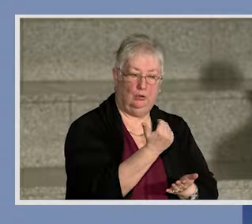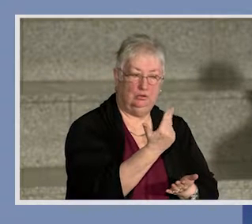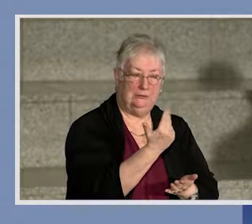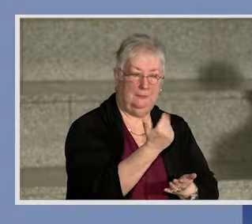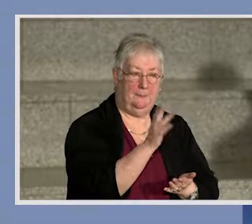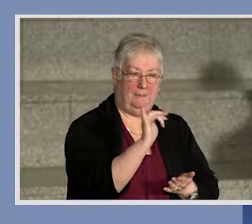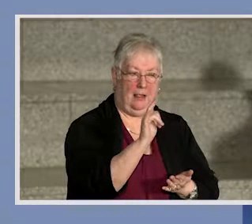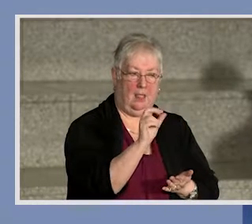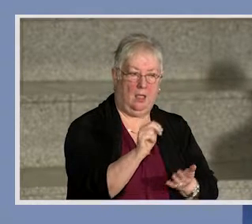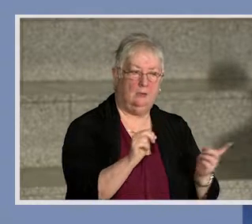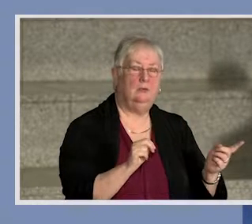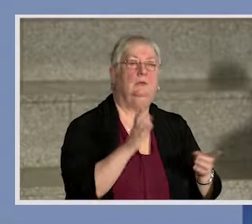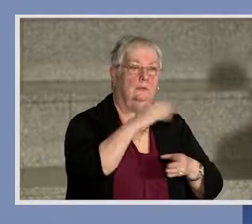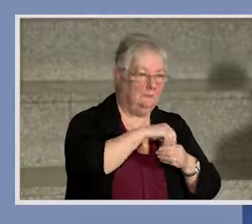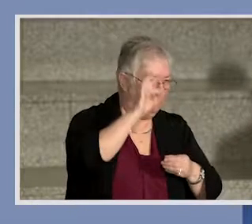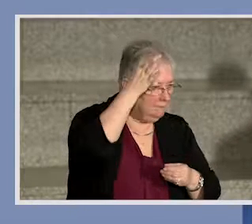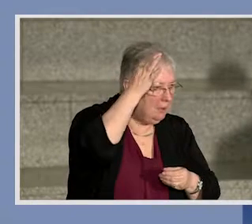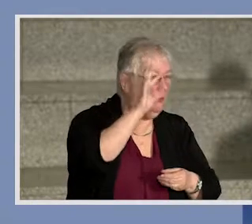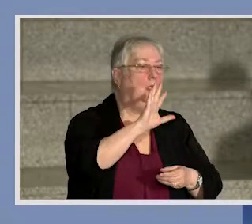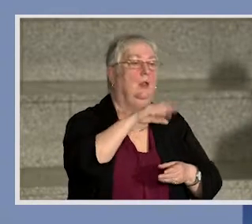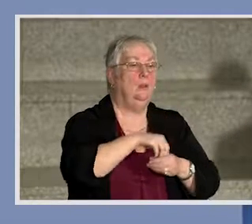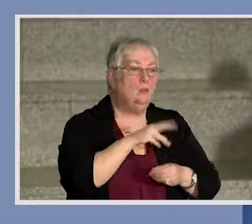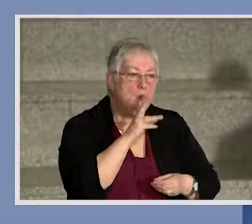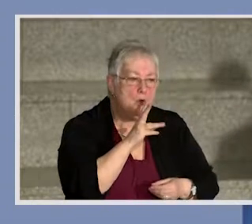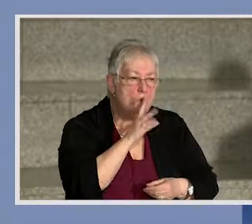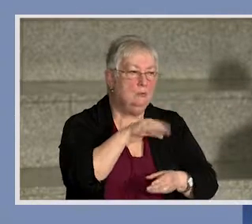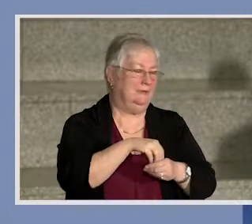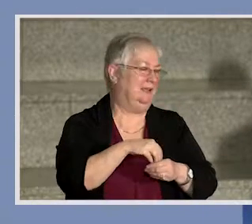WATER BUT SEVEN AND A HALF BILLION DOLLARS IS PROPERTY SALES AND INCOME TAX